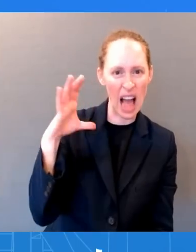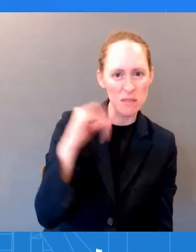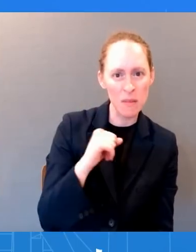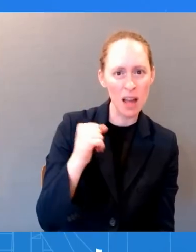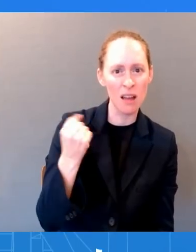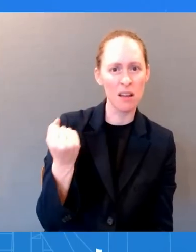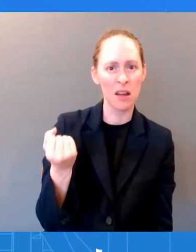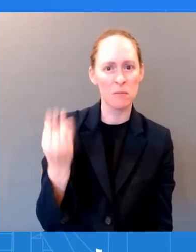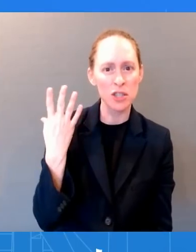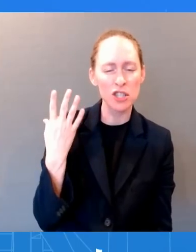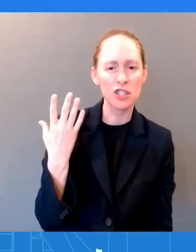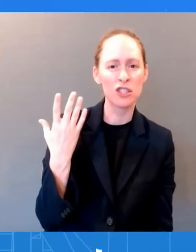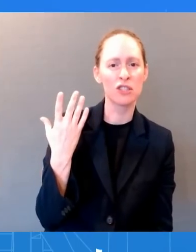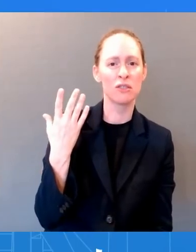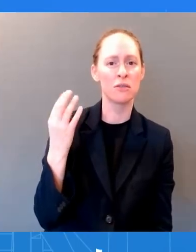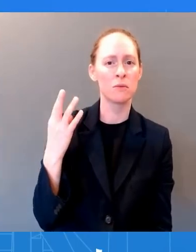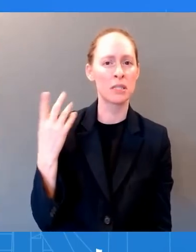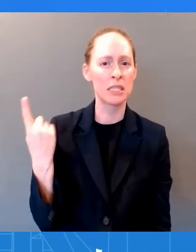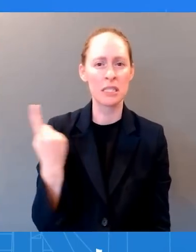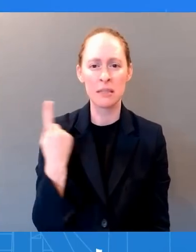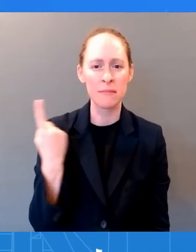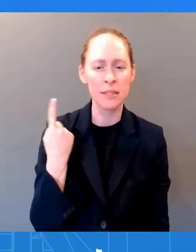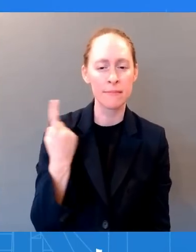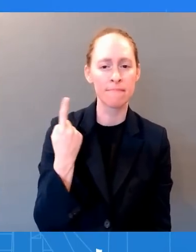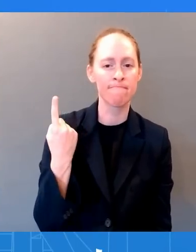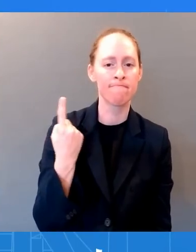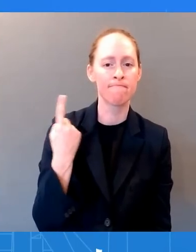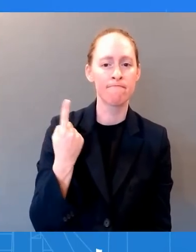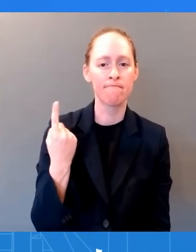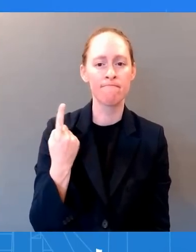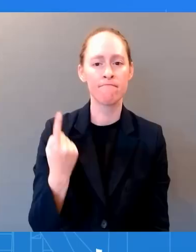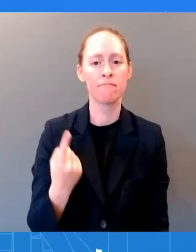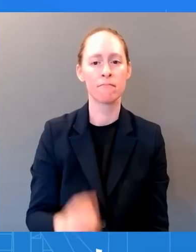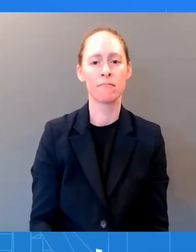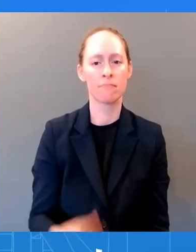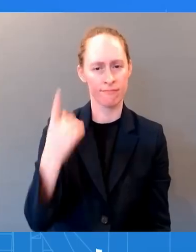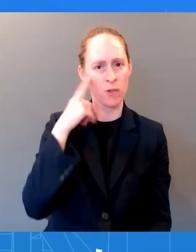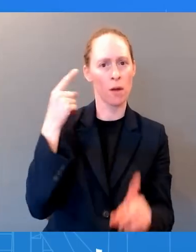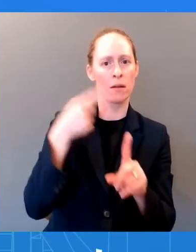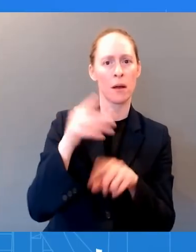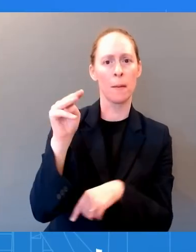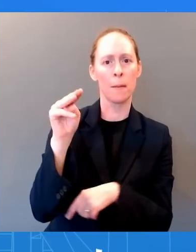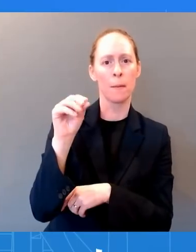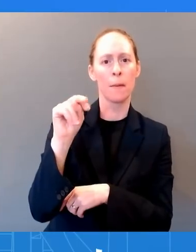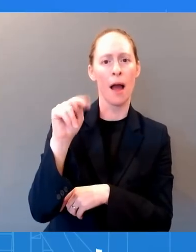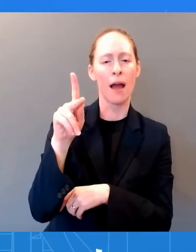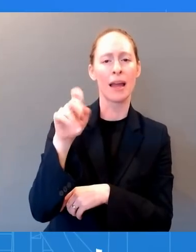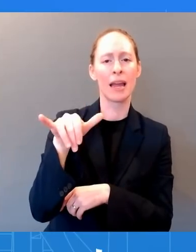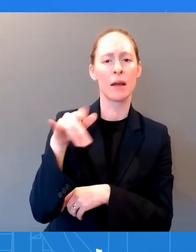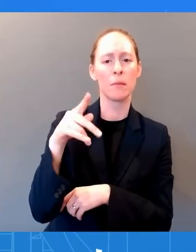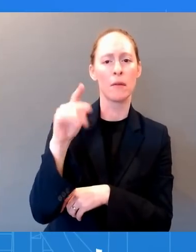And will there be an official request made to Congress at some point? Ms. Jean-Pierre: So I could say this --